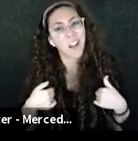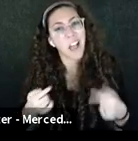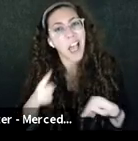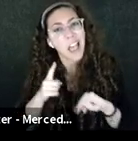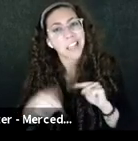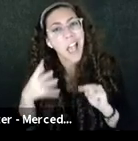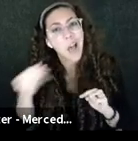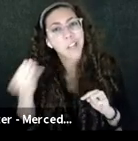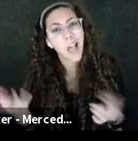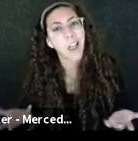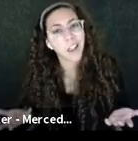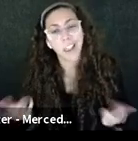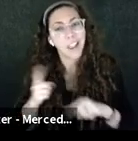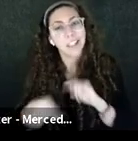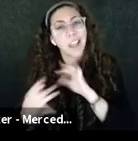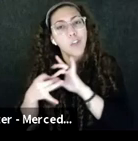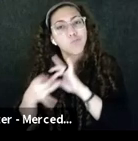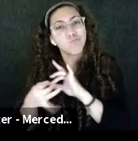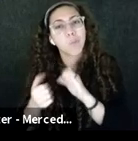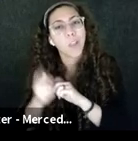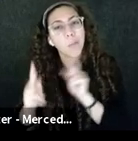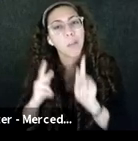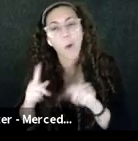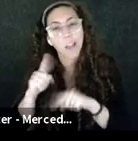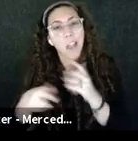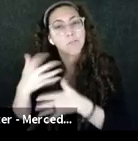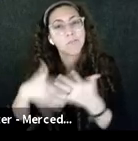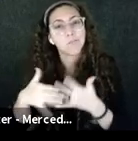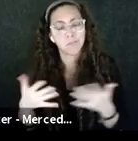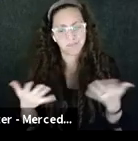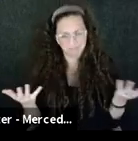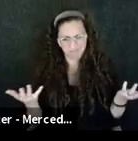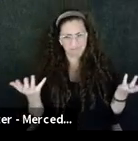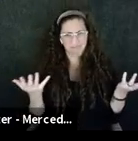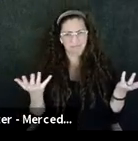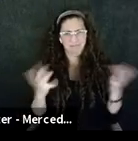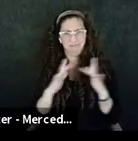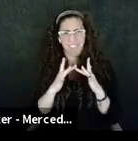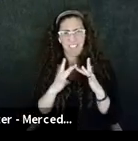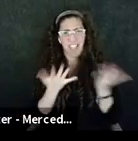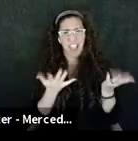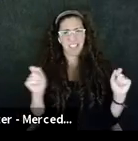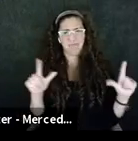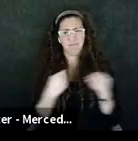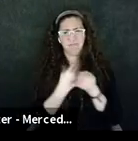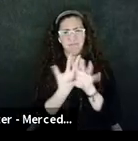Jason Williams: And build relationships or maintain relationships and you have to do it over this weird thing that's very uncomfortable and unnatural.